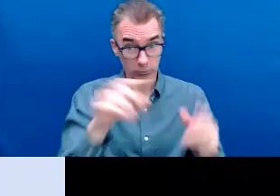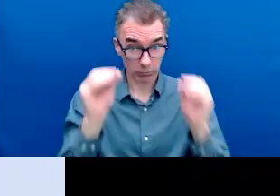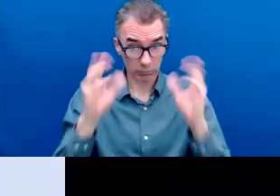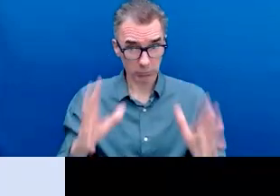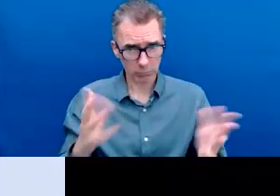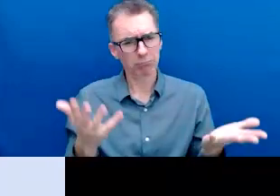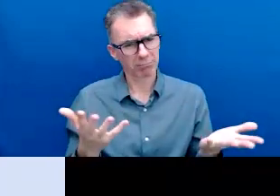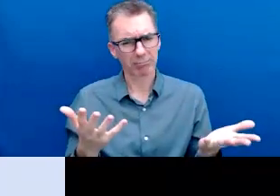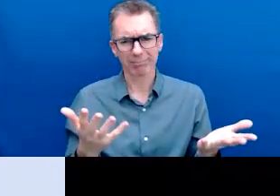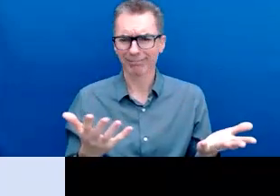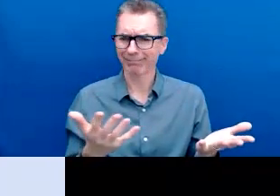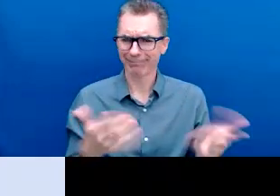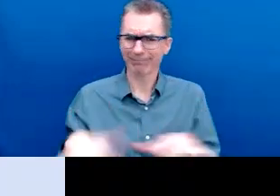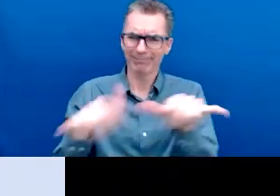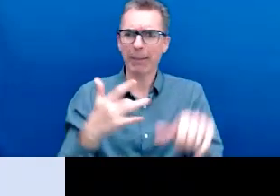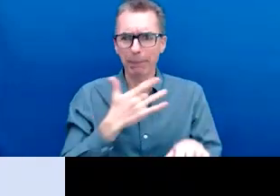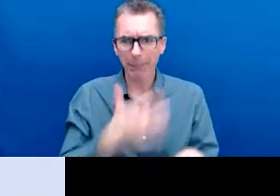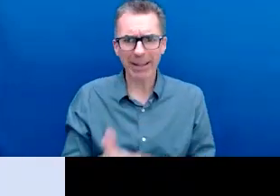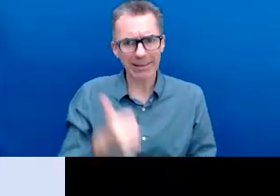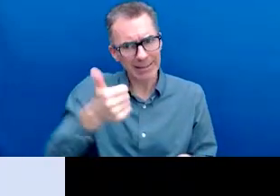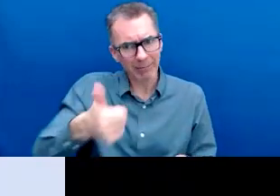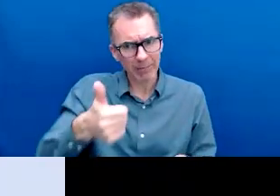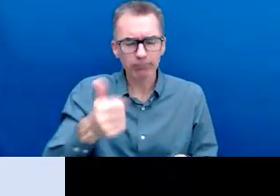some of their own content, whether it is going to be, you know,